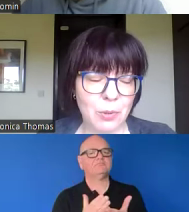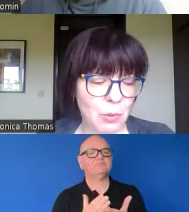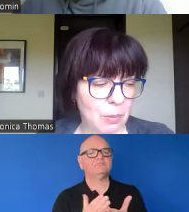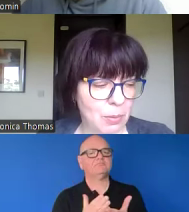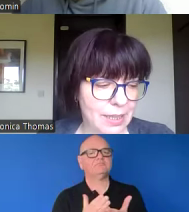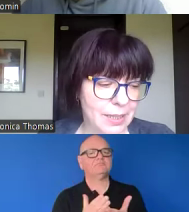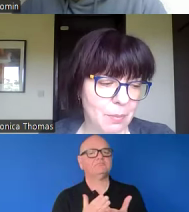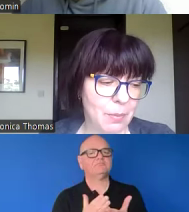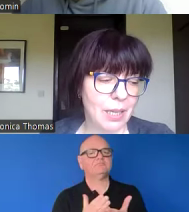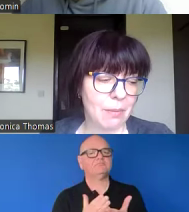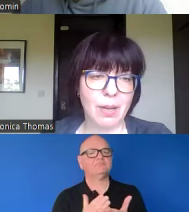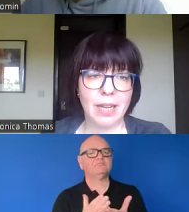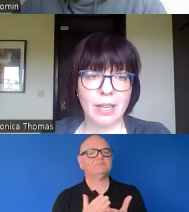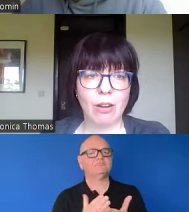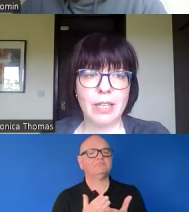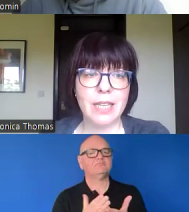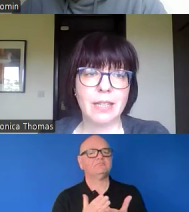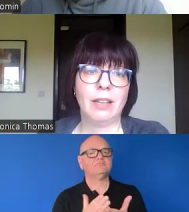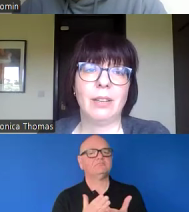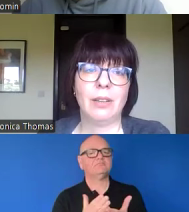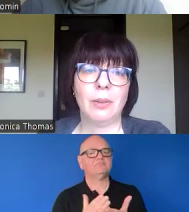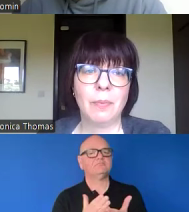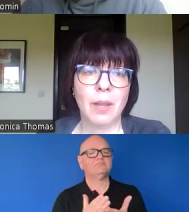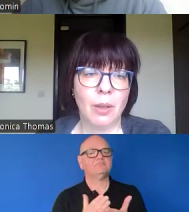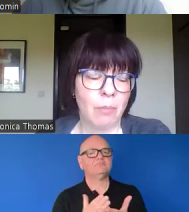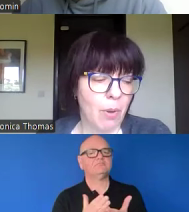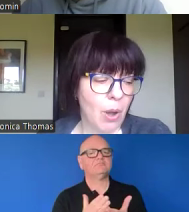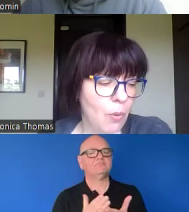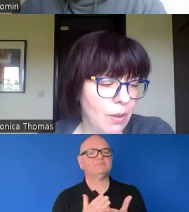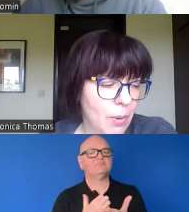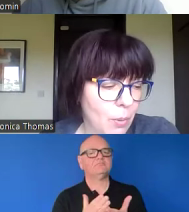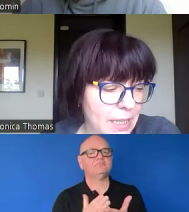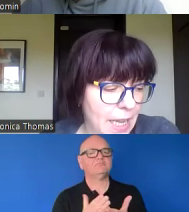which will be presented by my colleague, Mo, Momin.